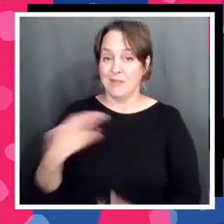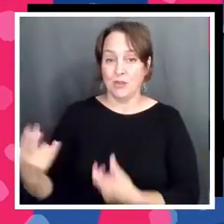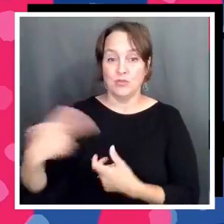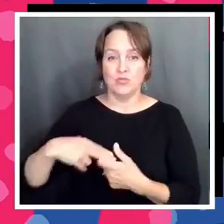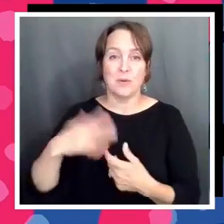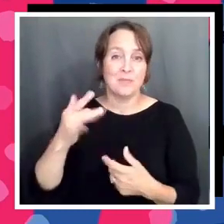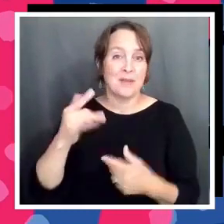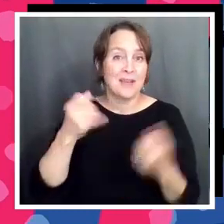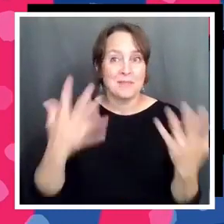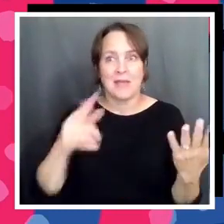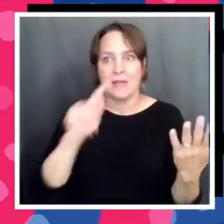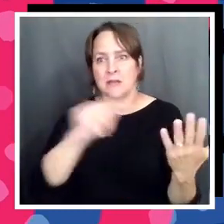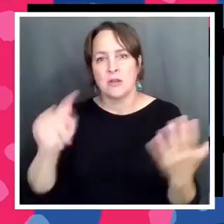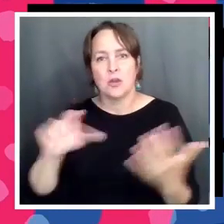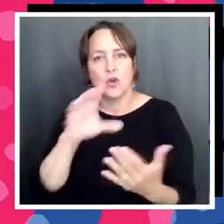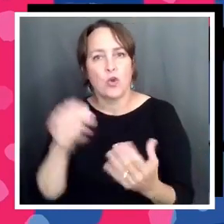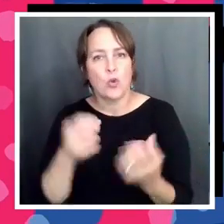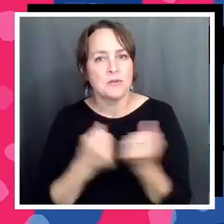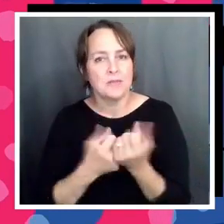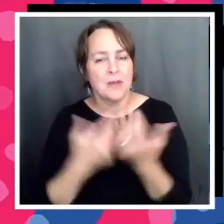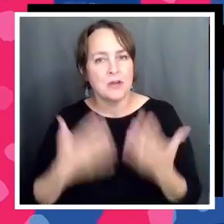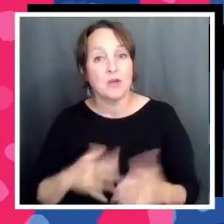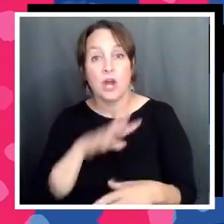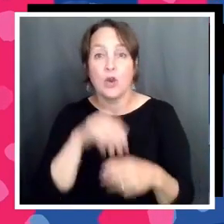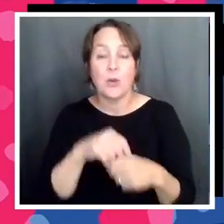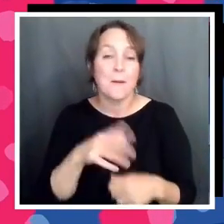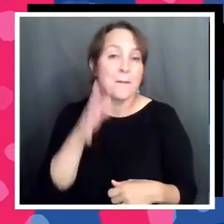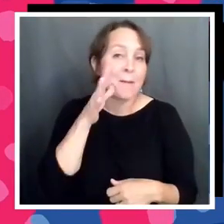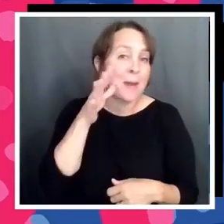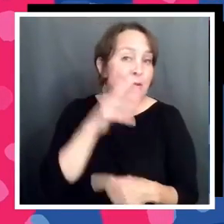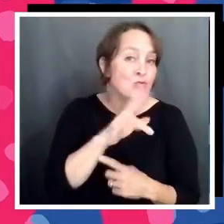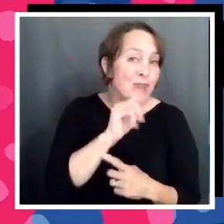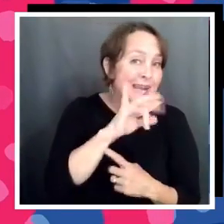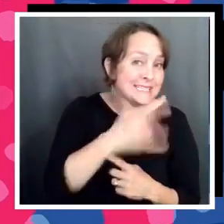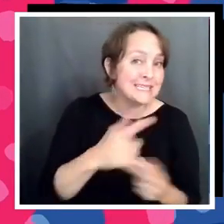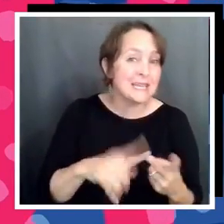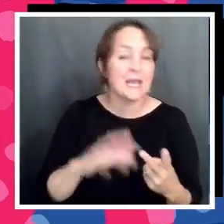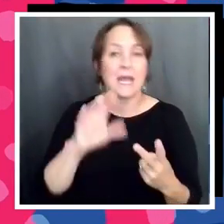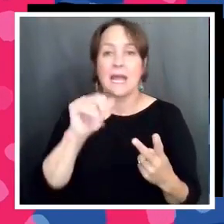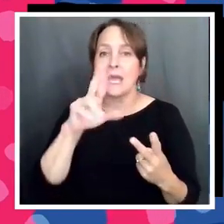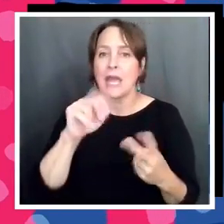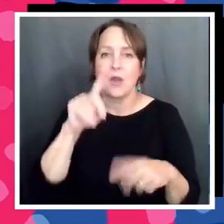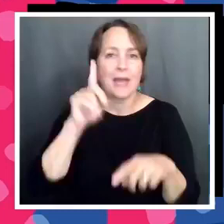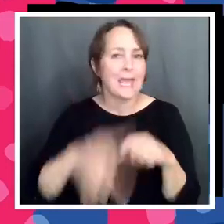BACK TOGETHER HOSTING TODAY'S